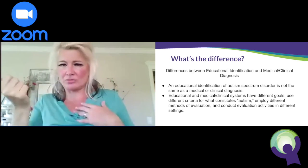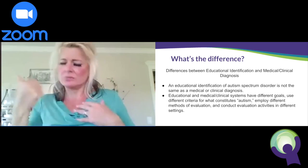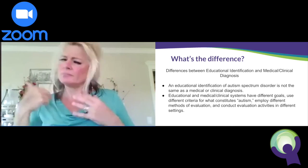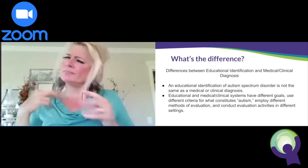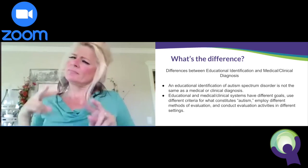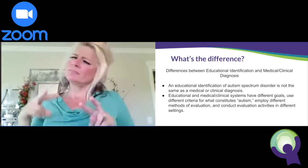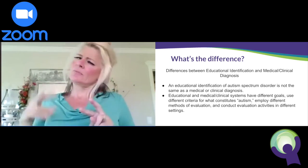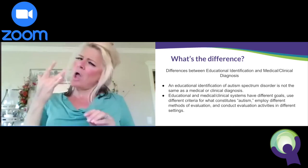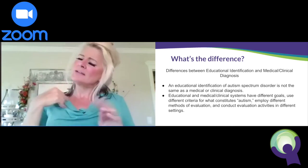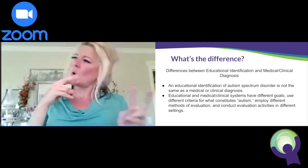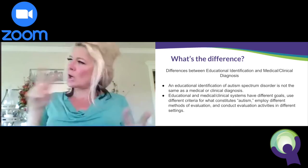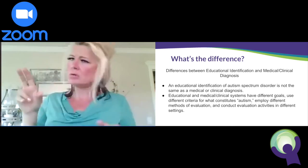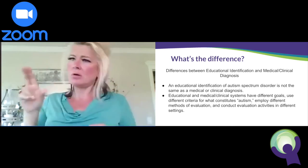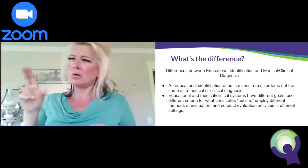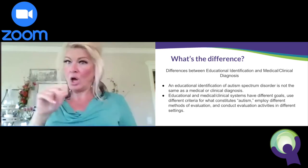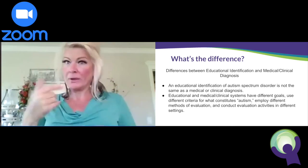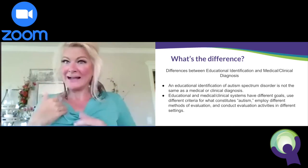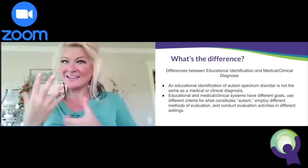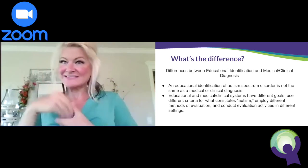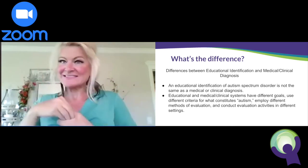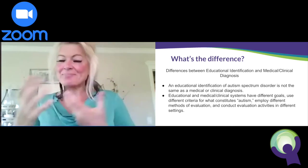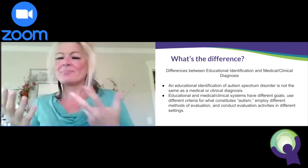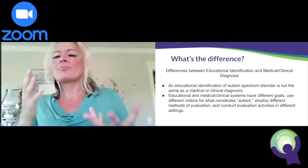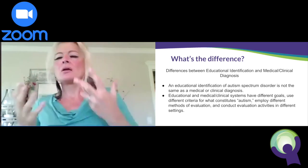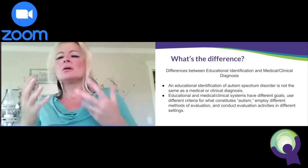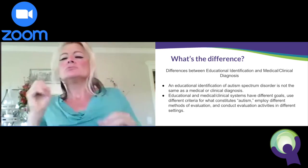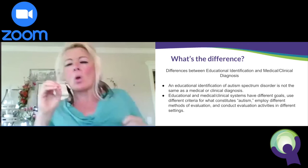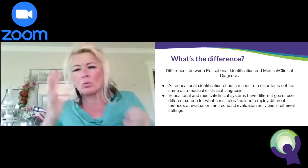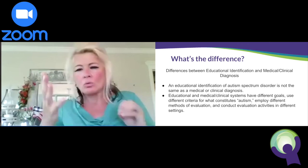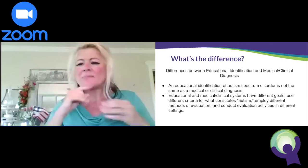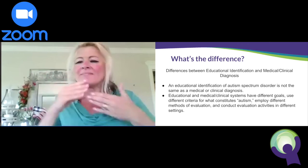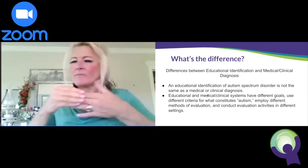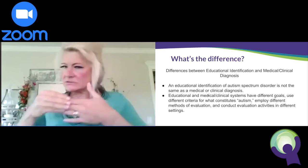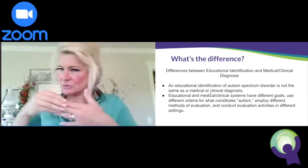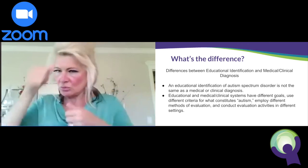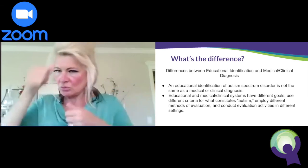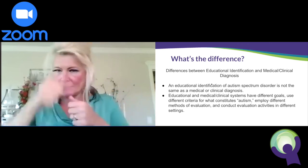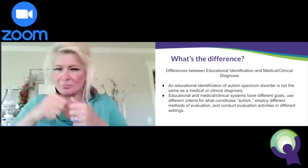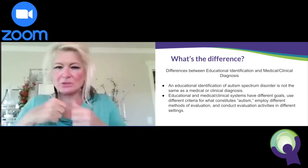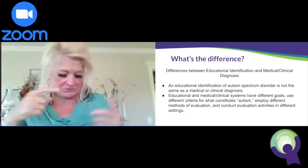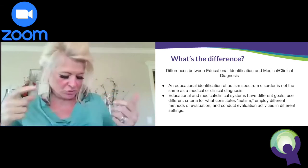this does not really meets the child's